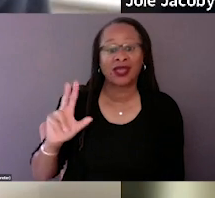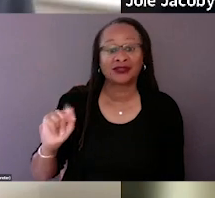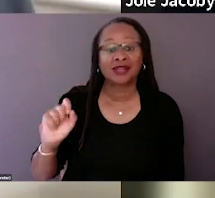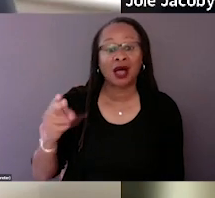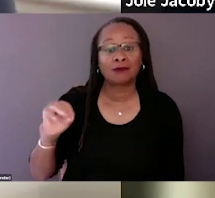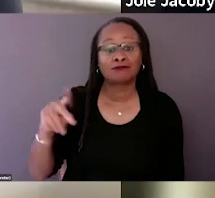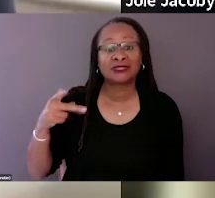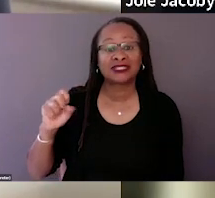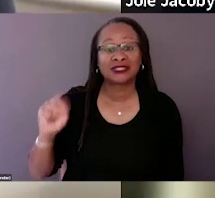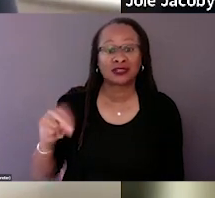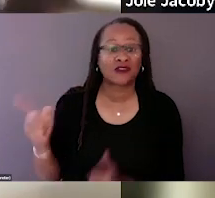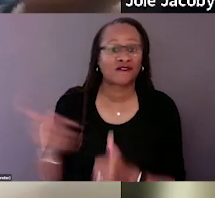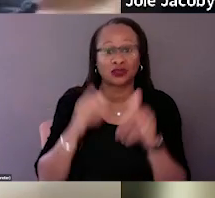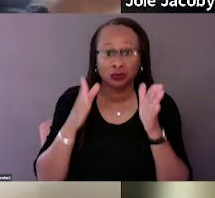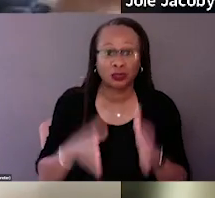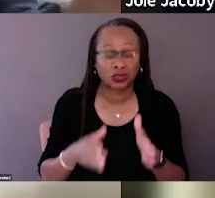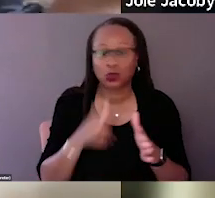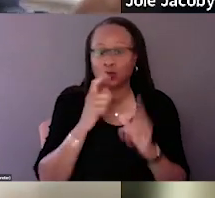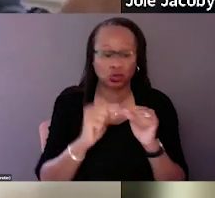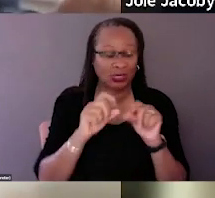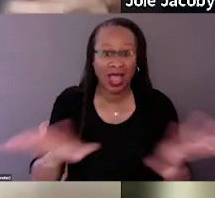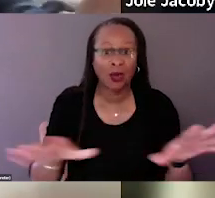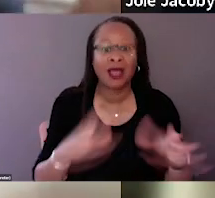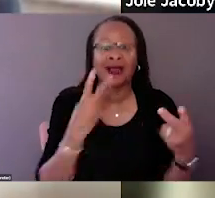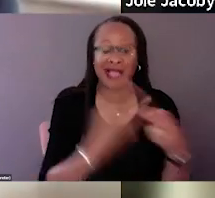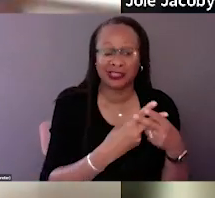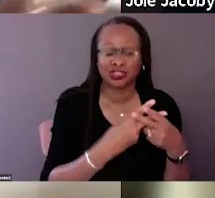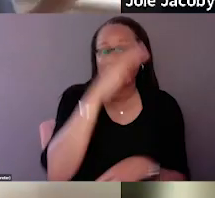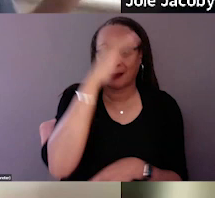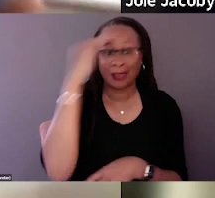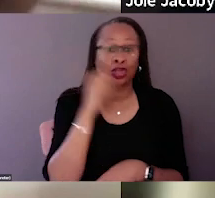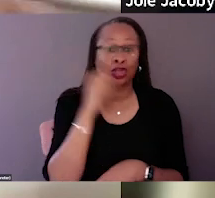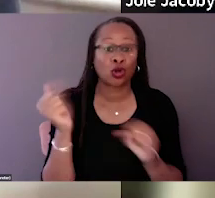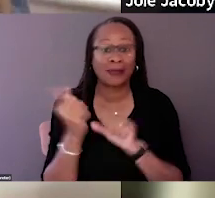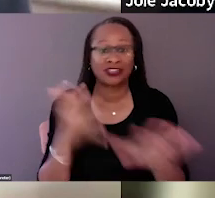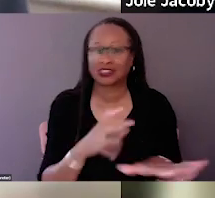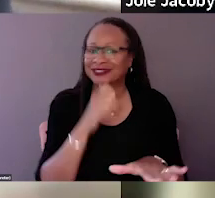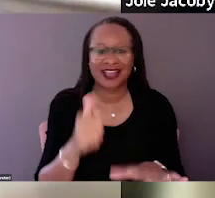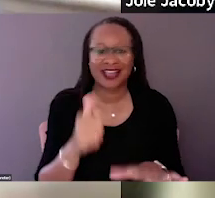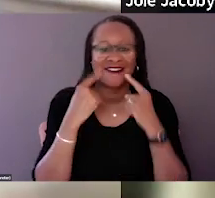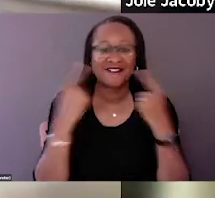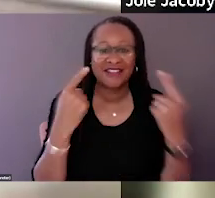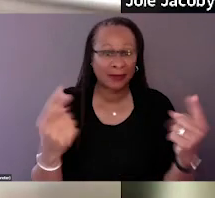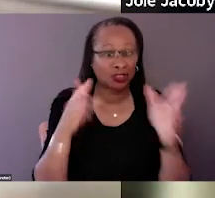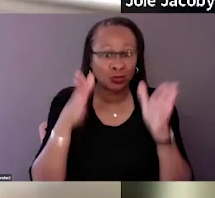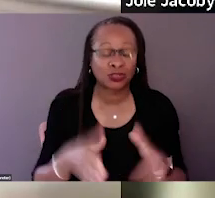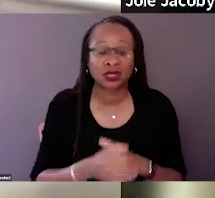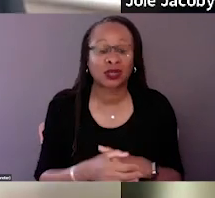"Black Girl Magic," isn't somebody famous or whatever. She's just a non celebrity person,